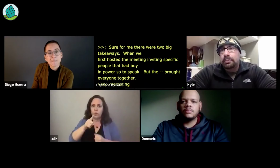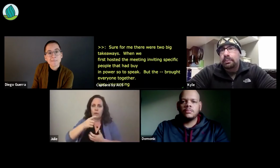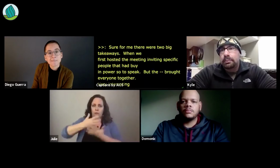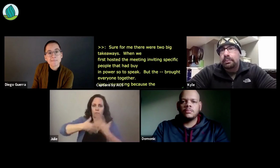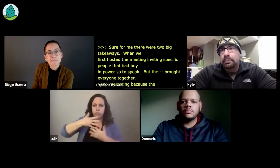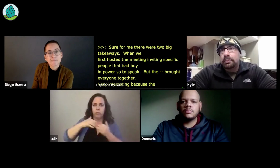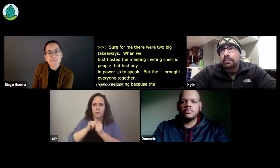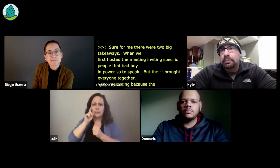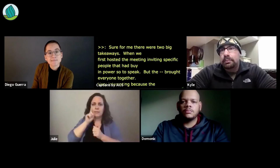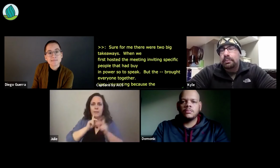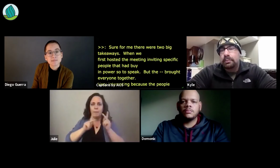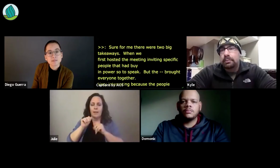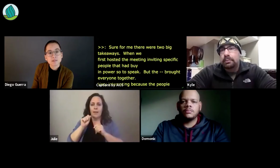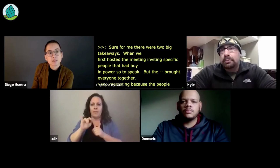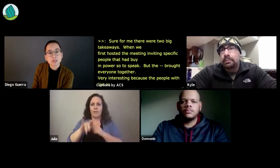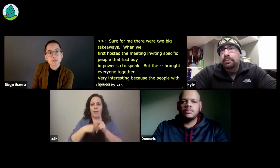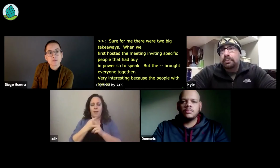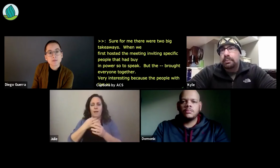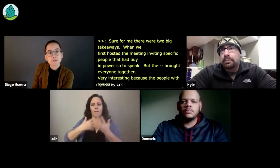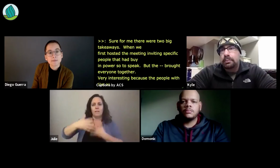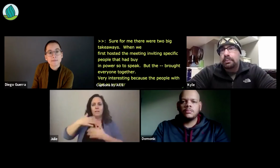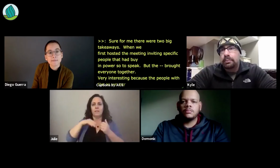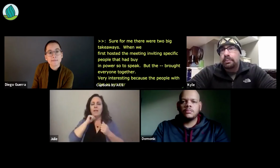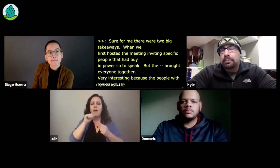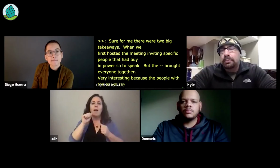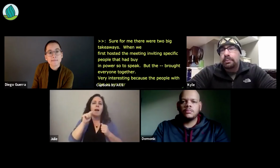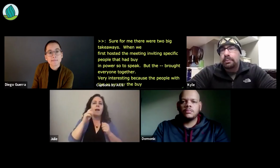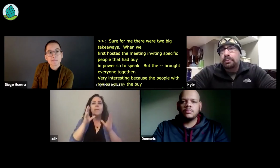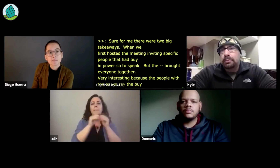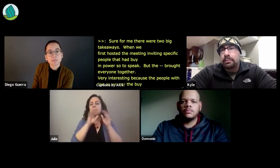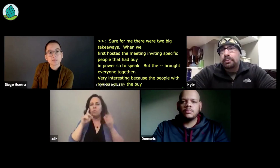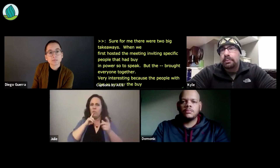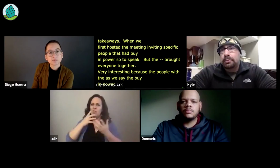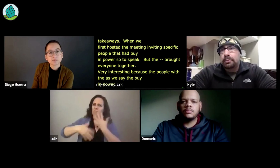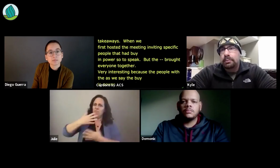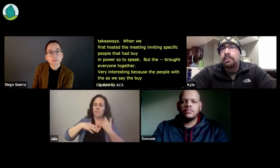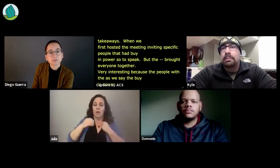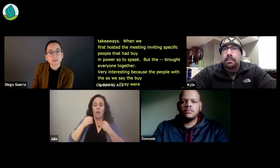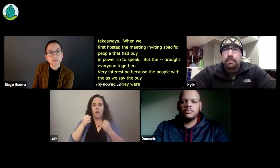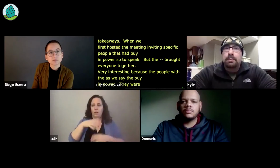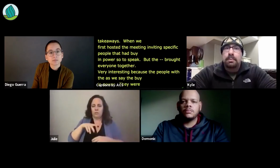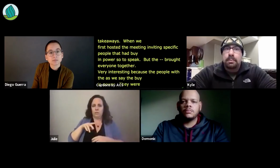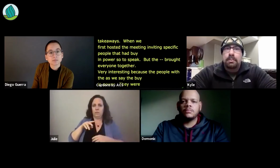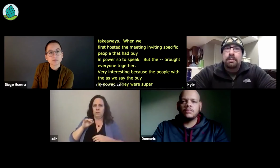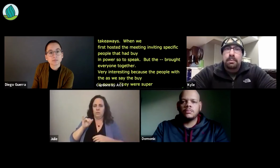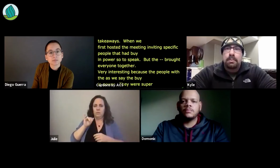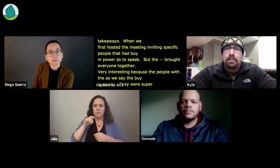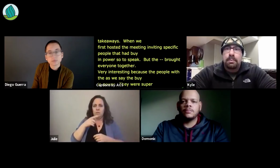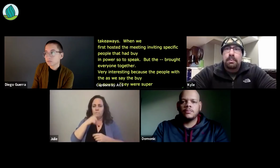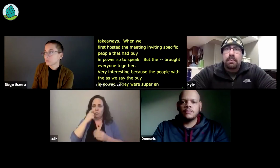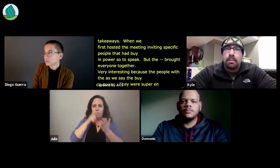They were super engaging with the deaf people and had this great event. It wasn't-- didn't feel like a meeting. It was more of a social engagement,